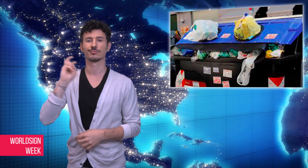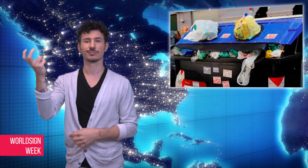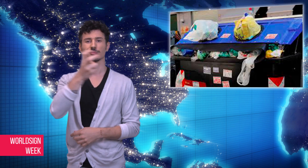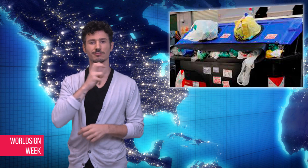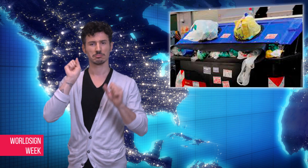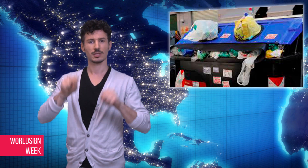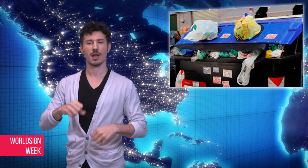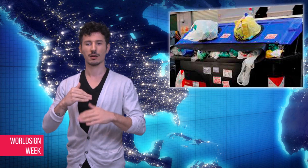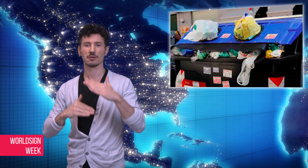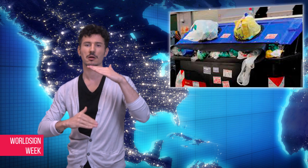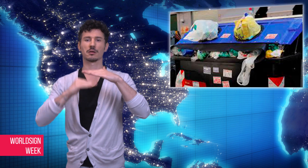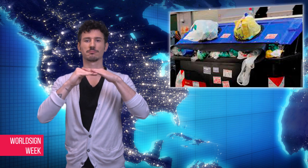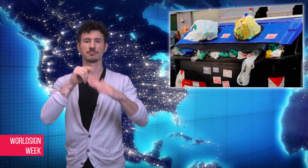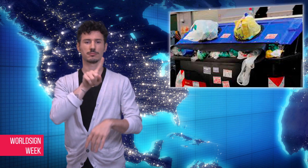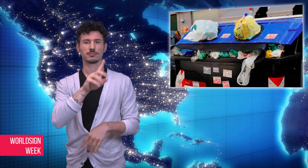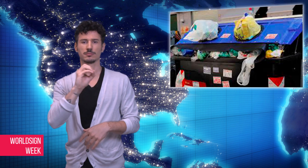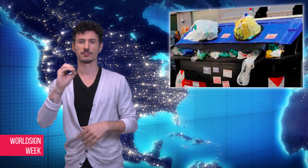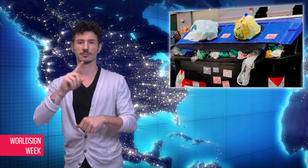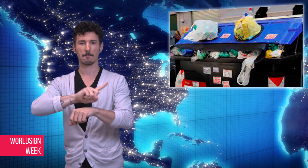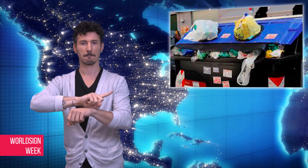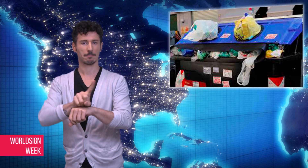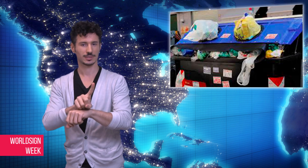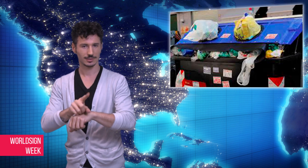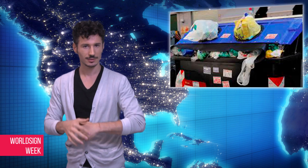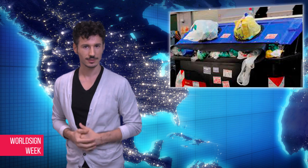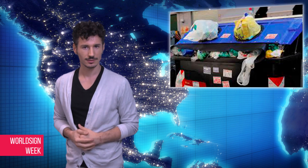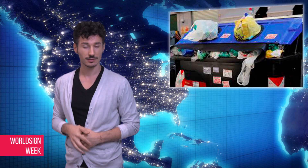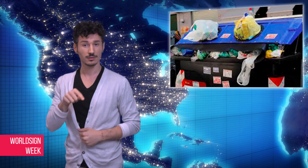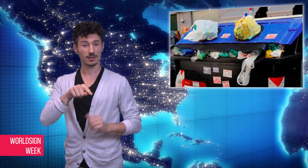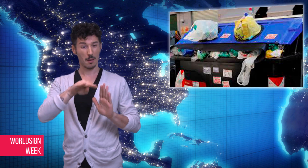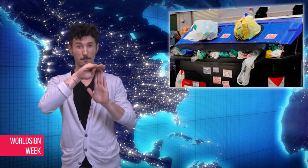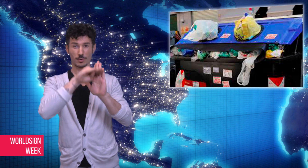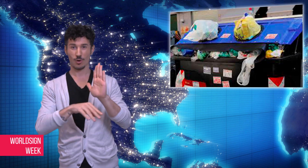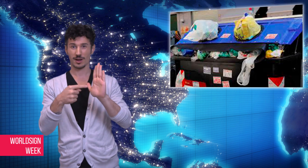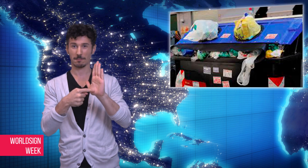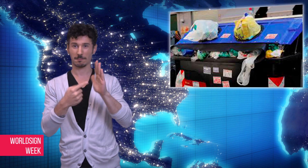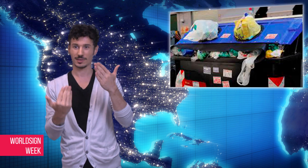This program, which was launched in July, was very